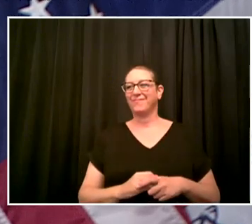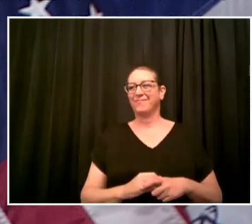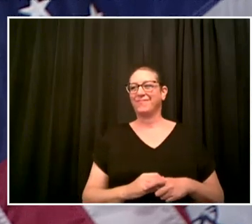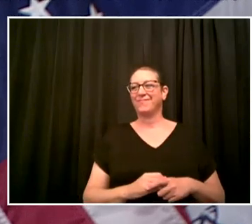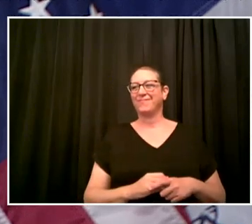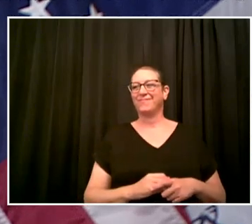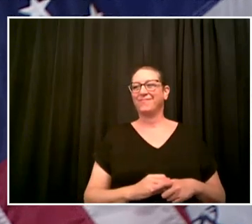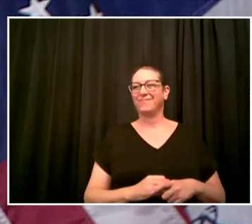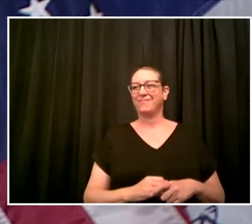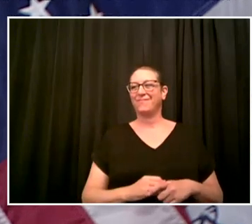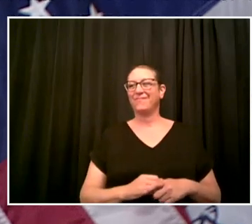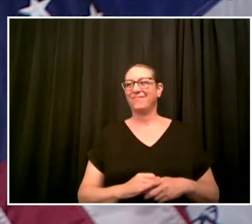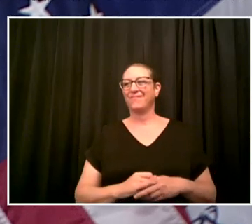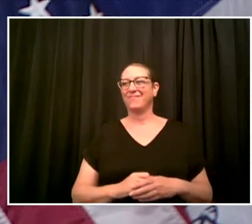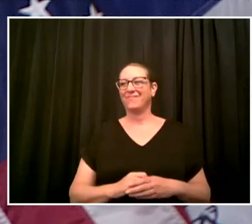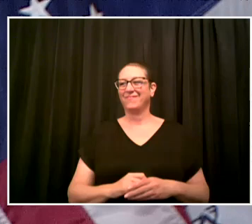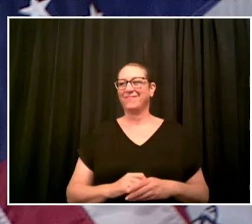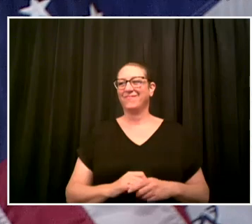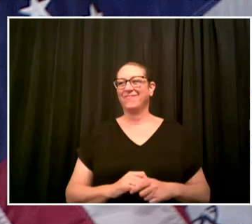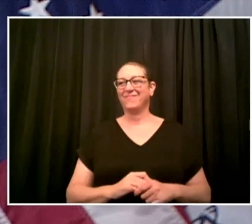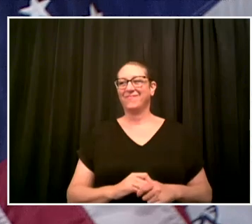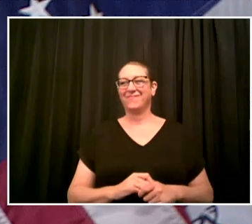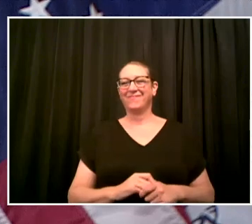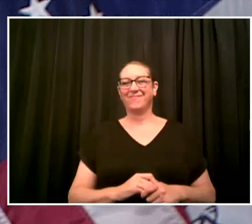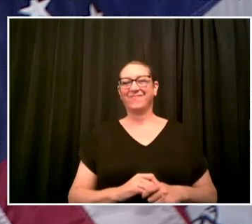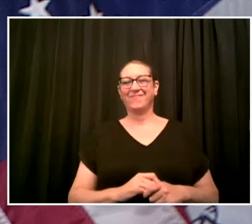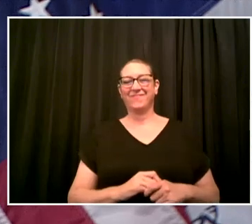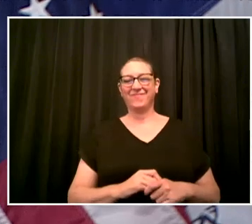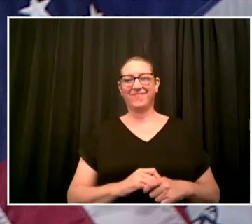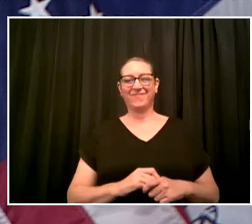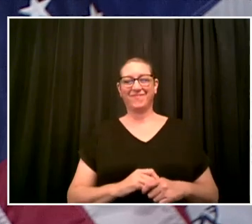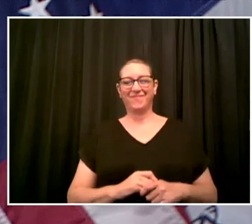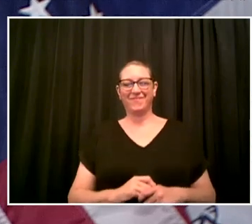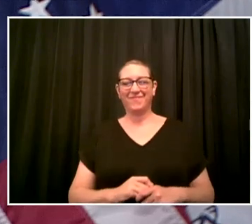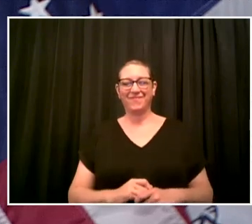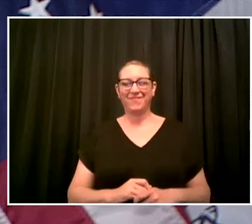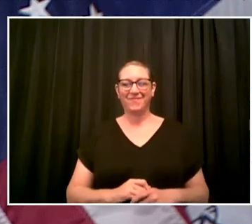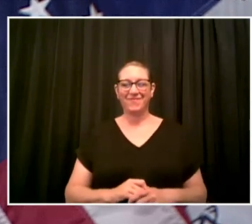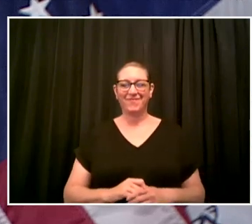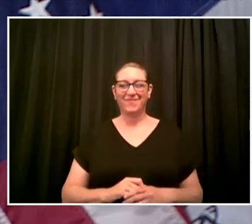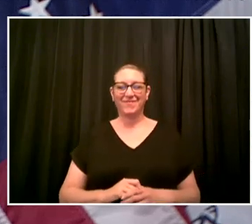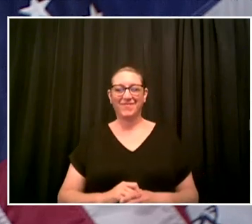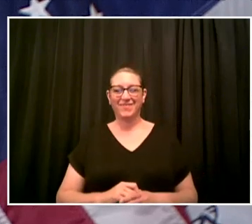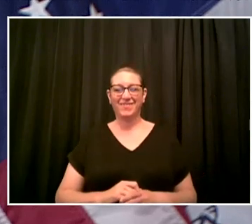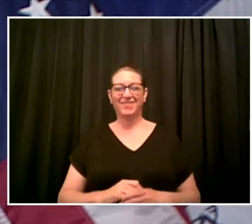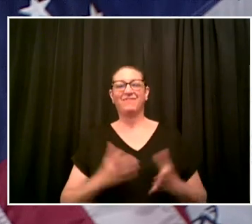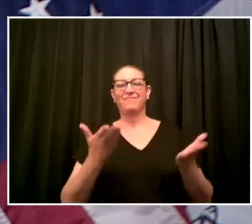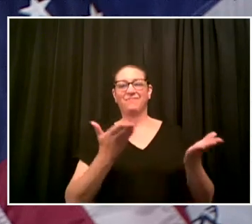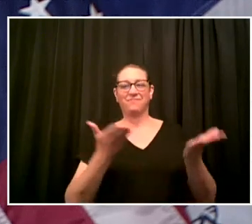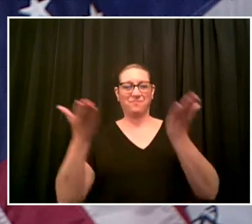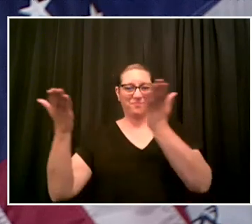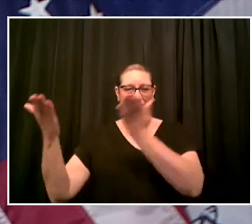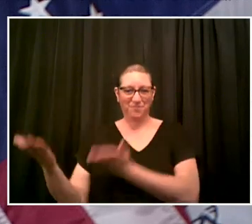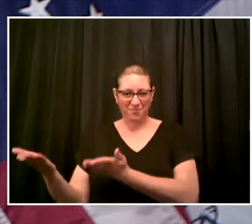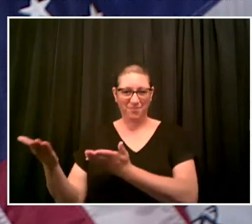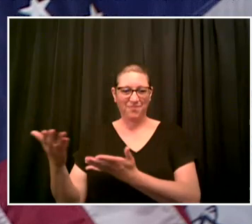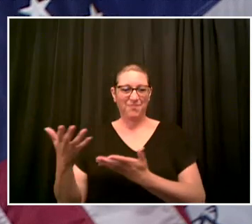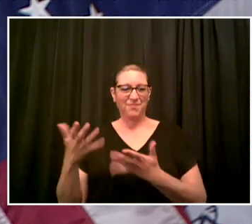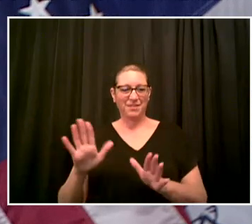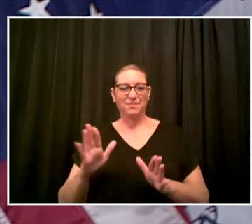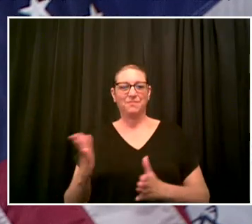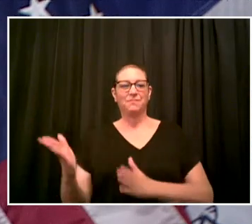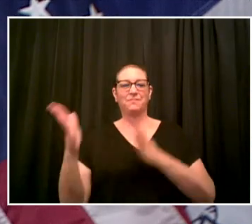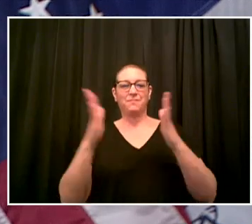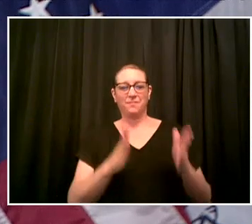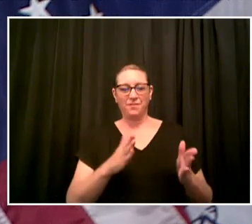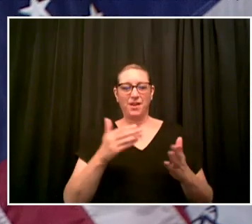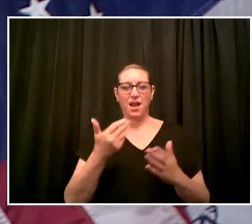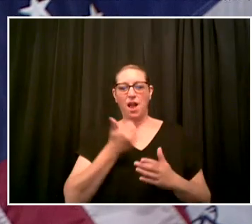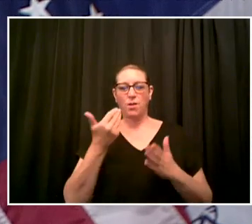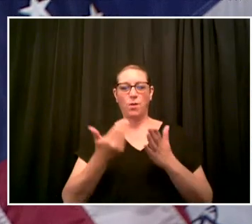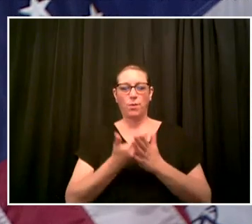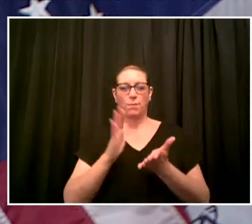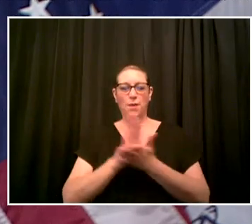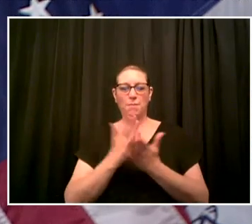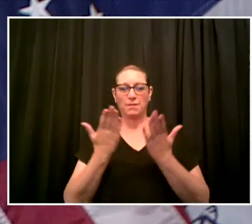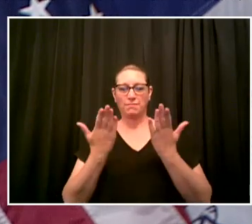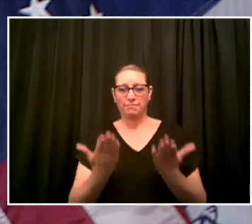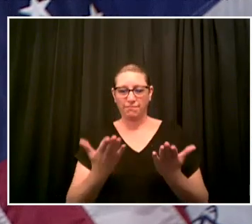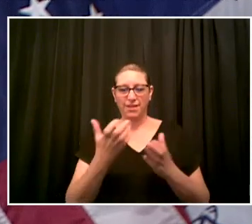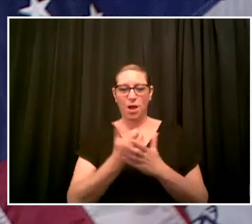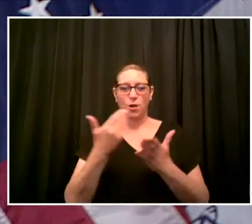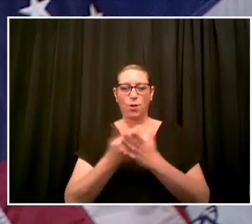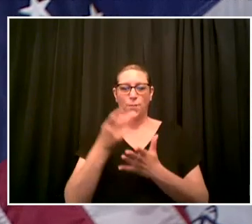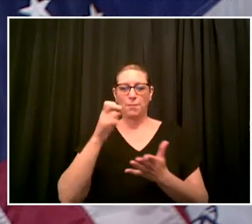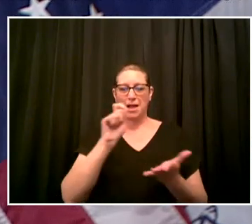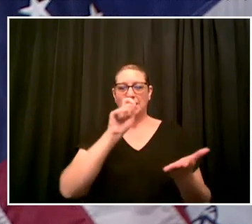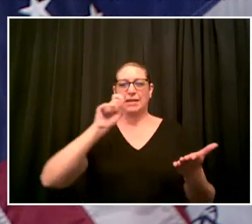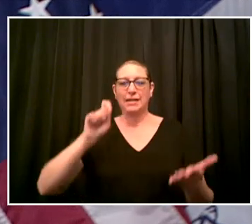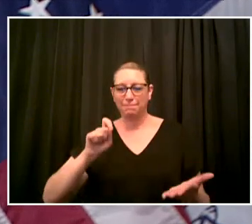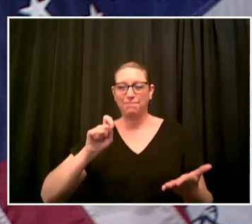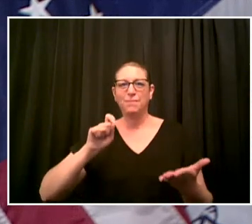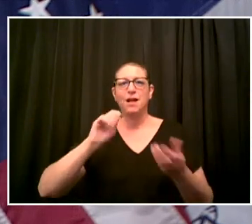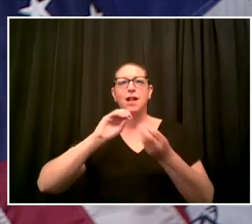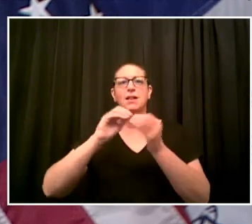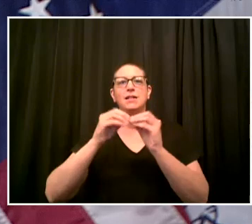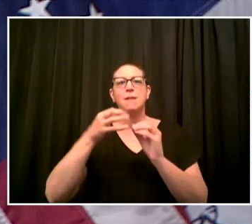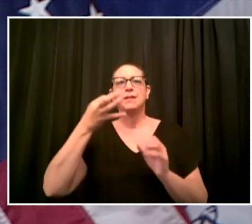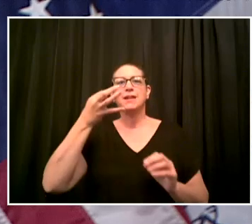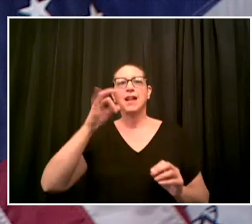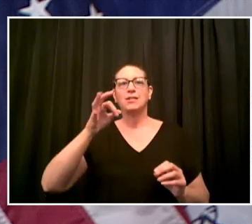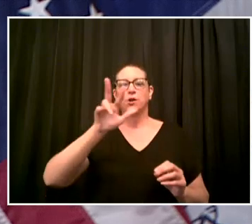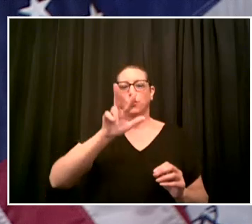1916.1S5réx27ñ